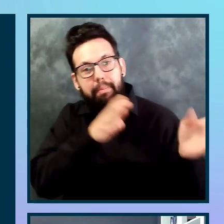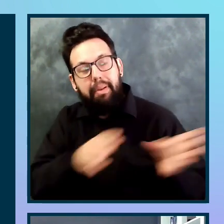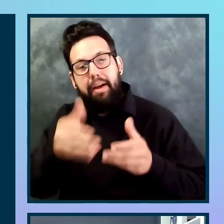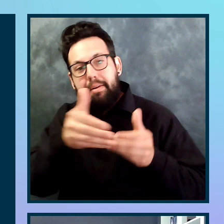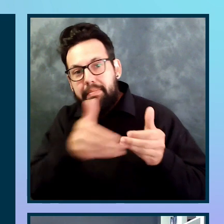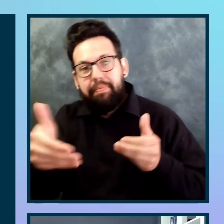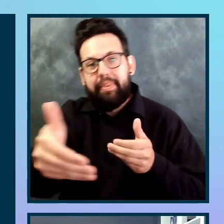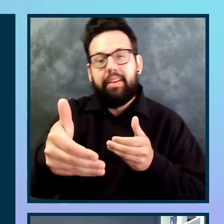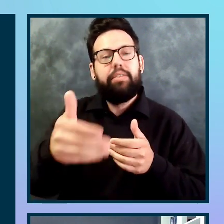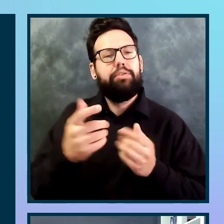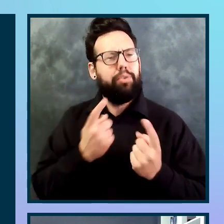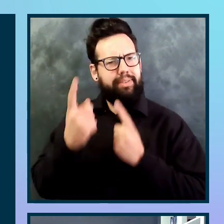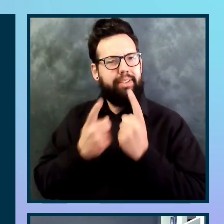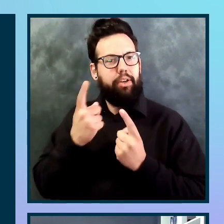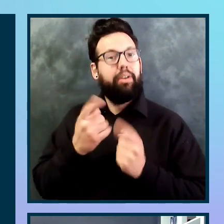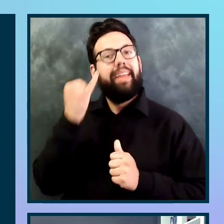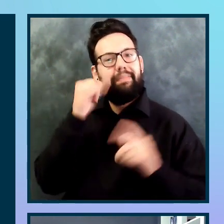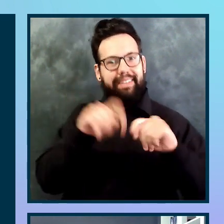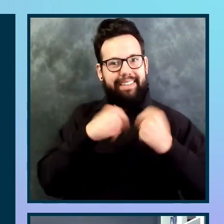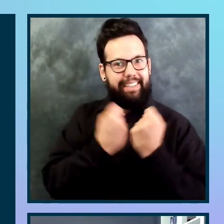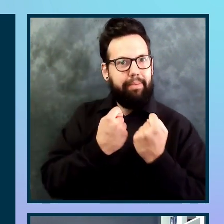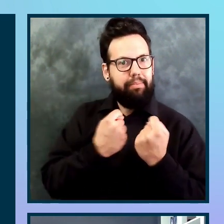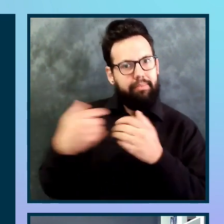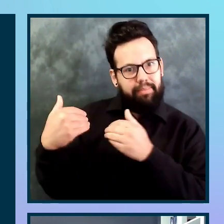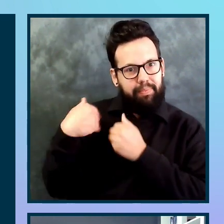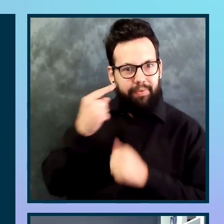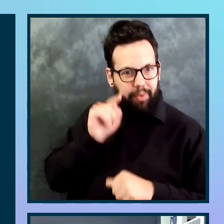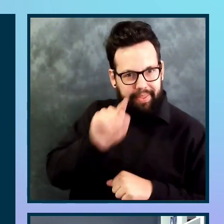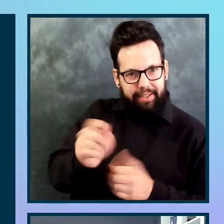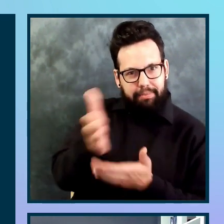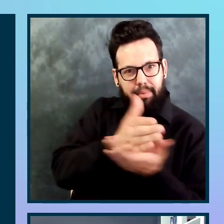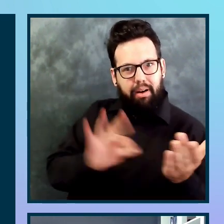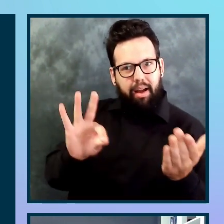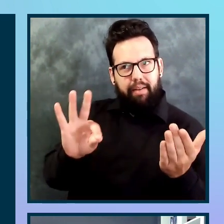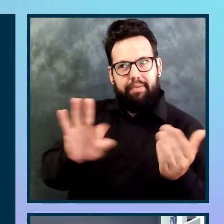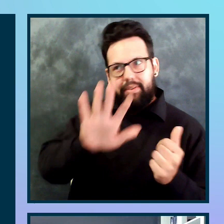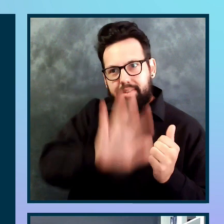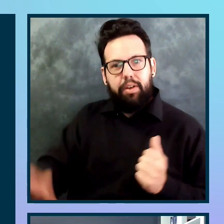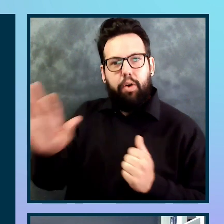what's gonna happen and what's gonna be the impact of a component and what's gonna be all the stages of it.